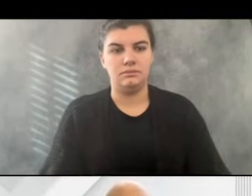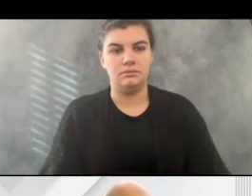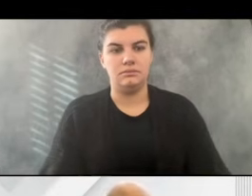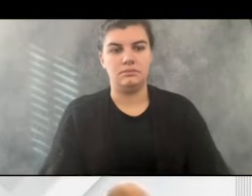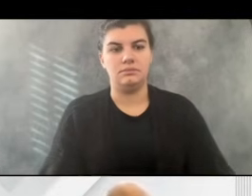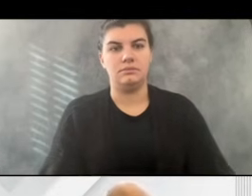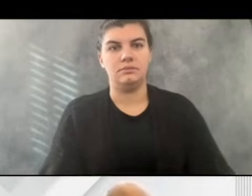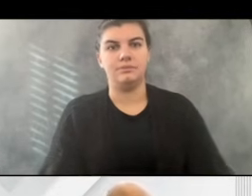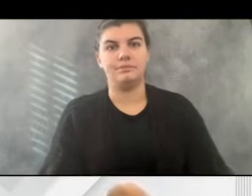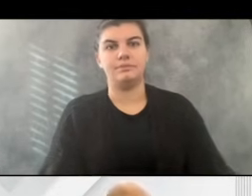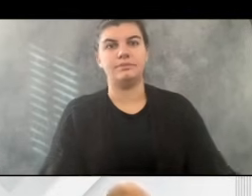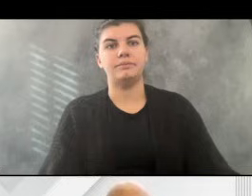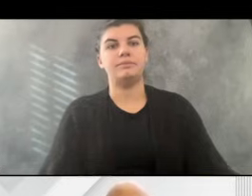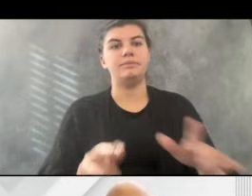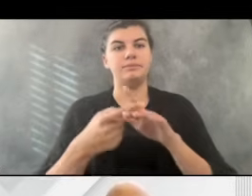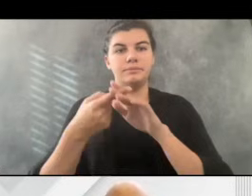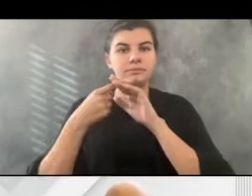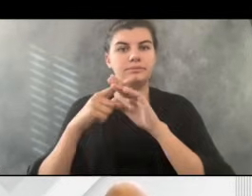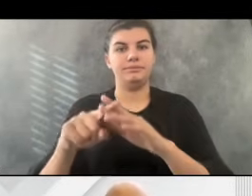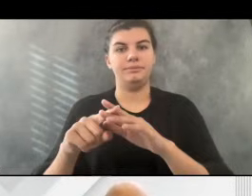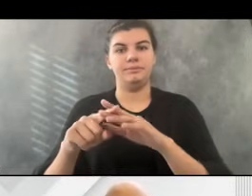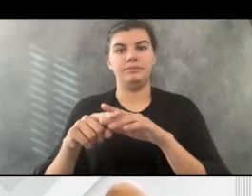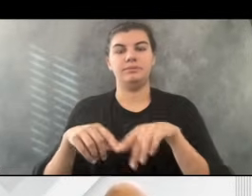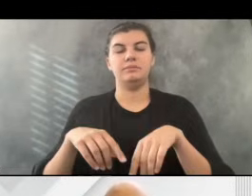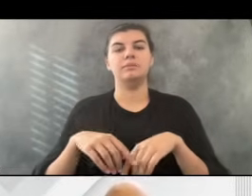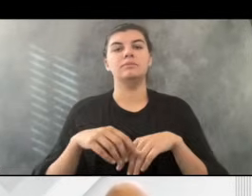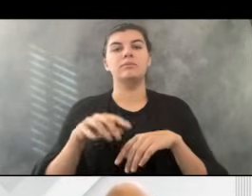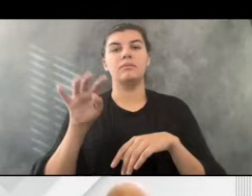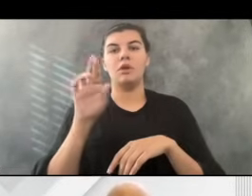Let's start with protruding objects, section R402.